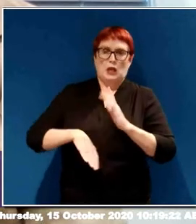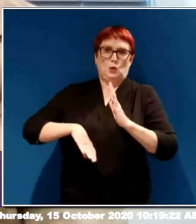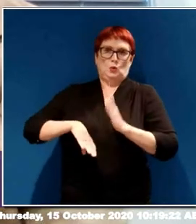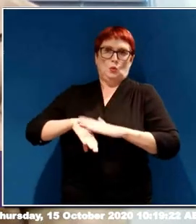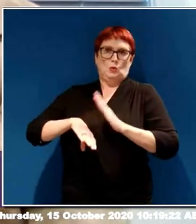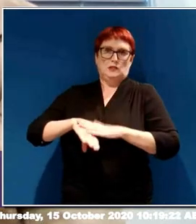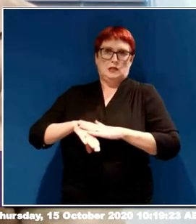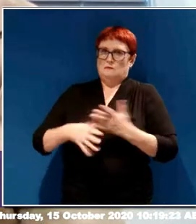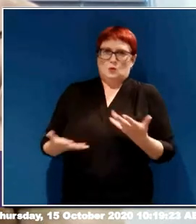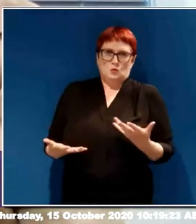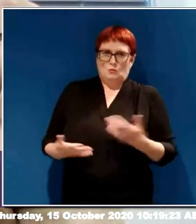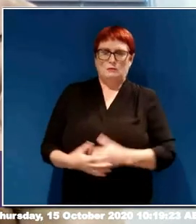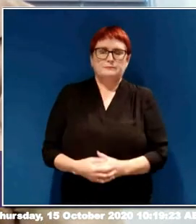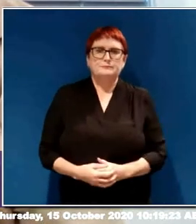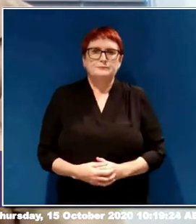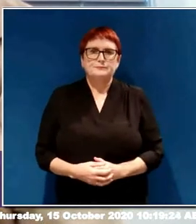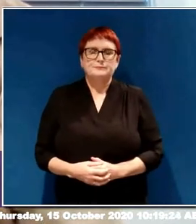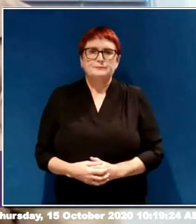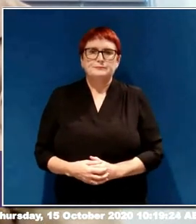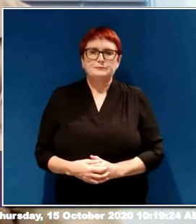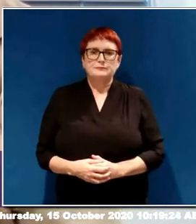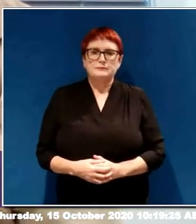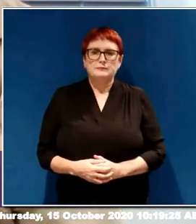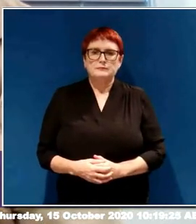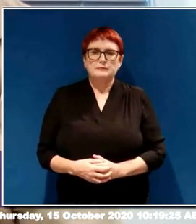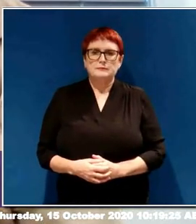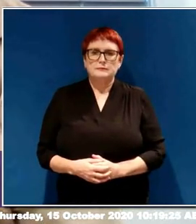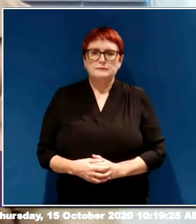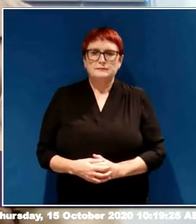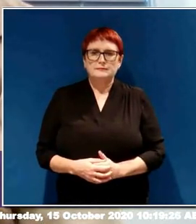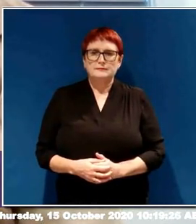I think that the next year, I think in your statement you say